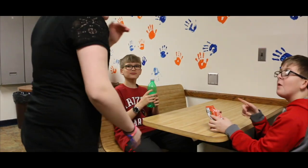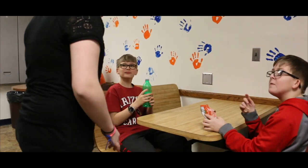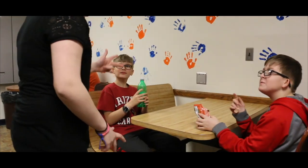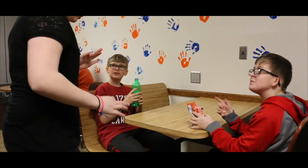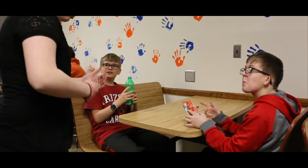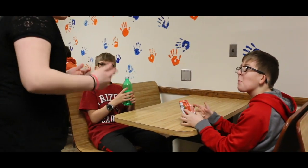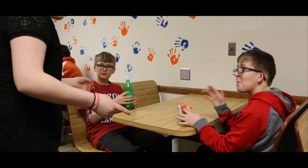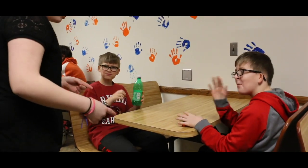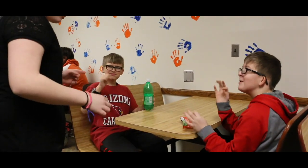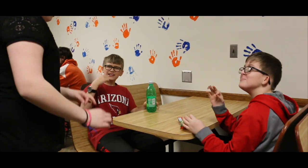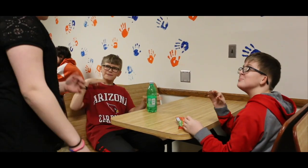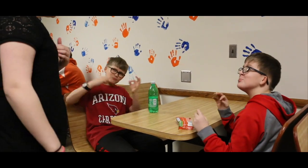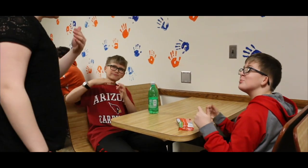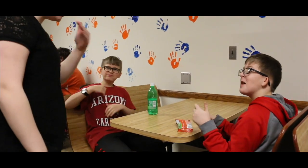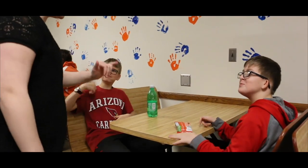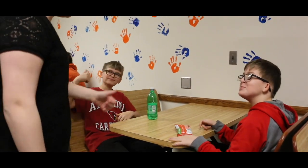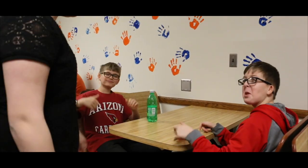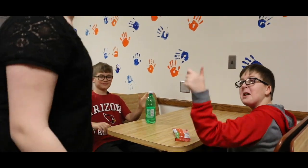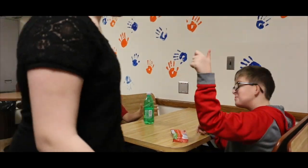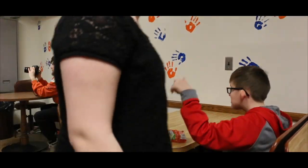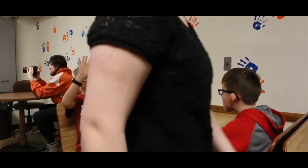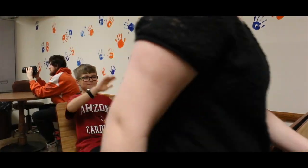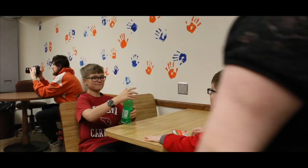Hello. How's it going? All going well? Yeah, it's all good. I'm good, too.